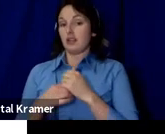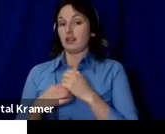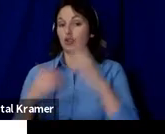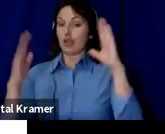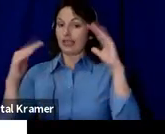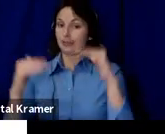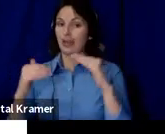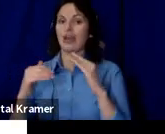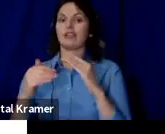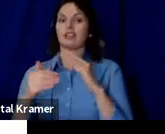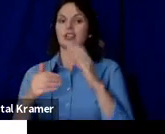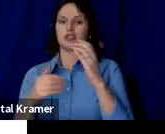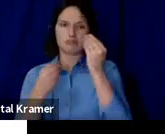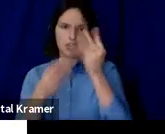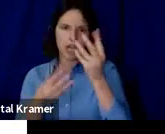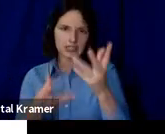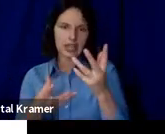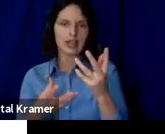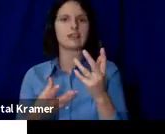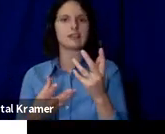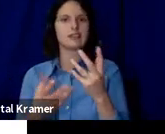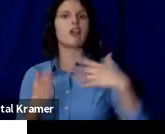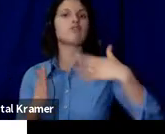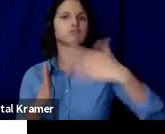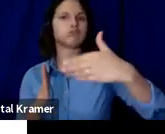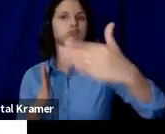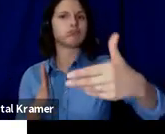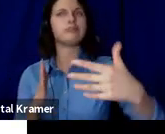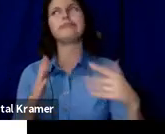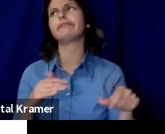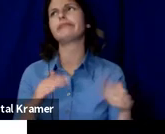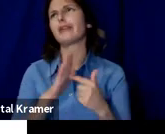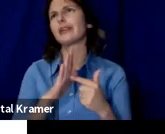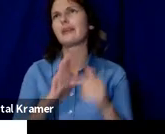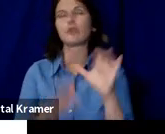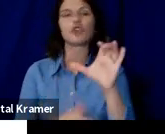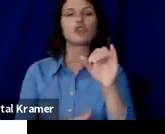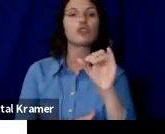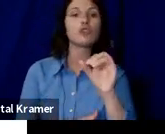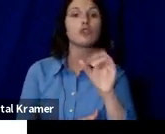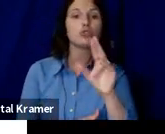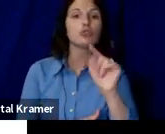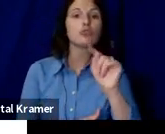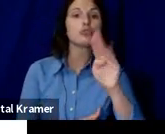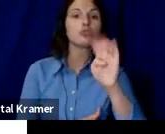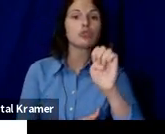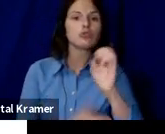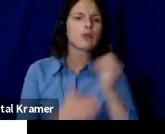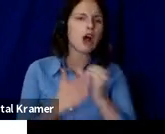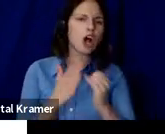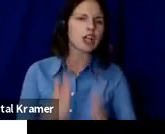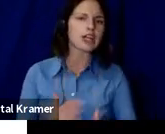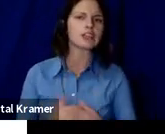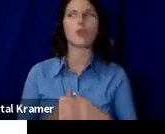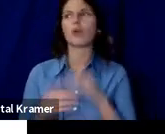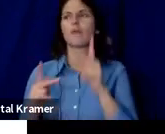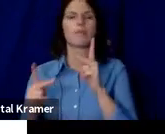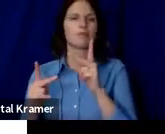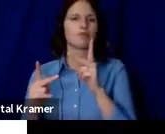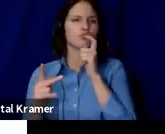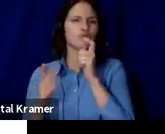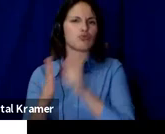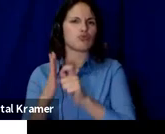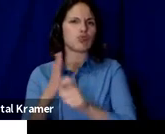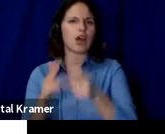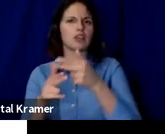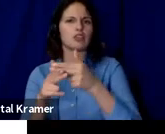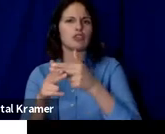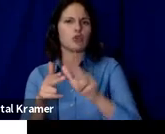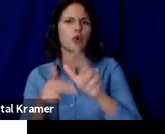So things like YouTube artists or people who write short form content, any of that is ideal